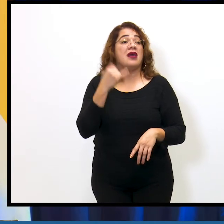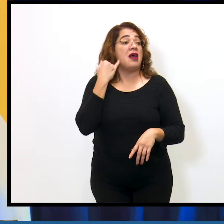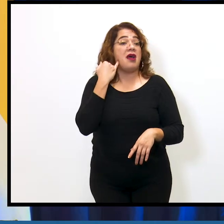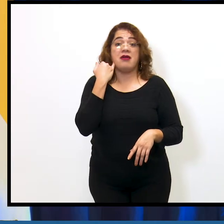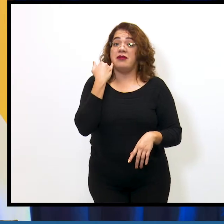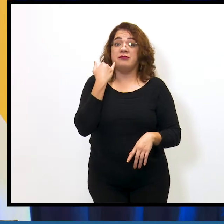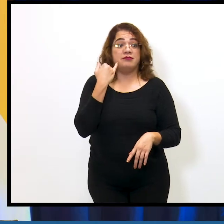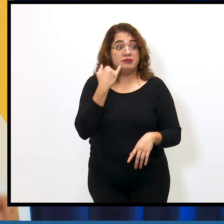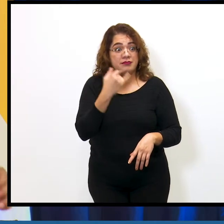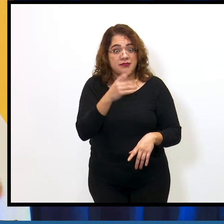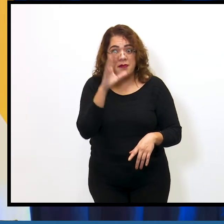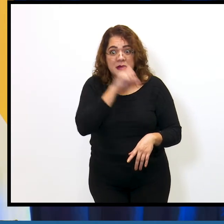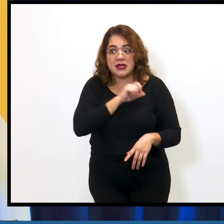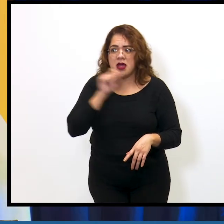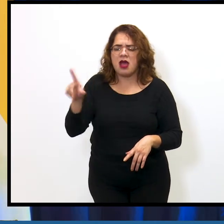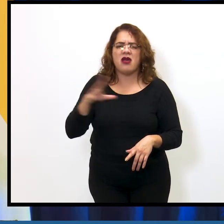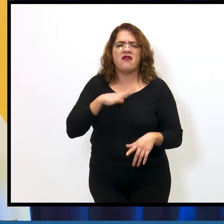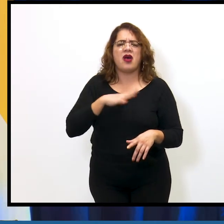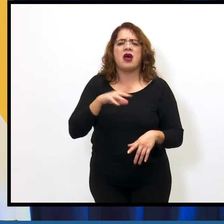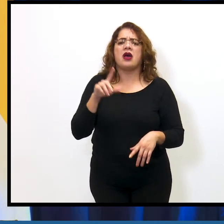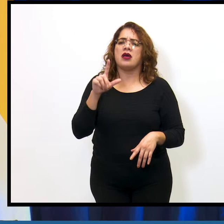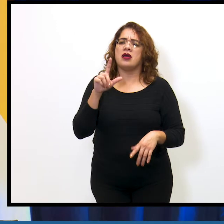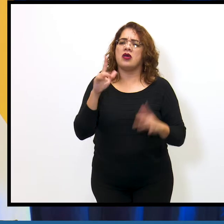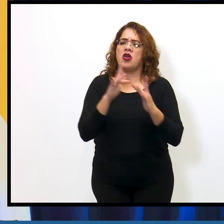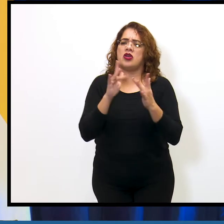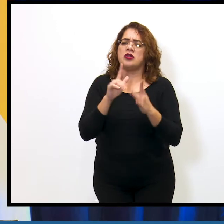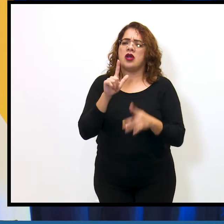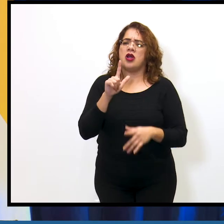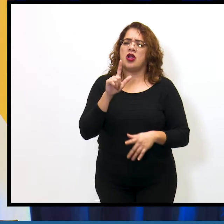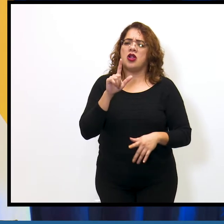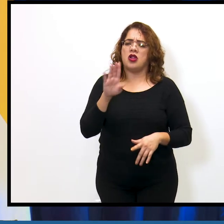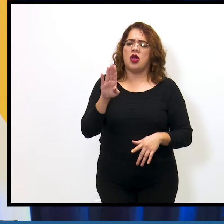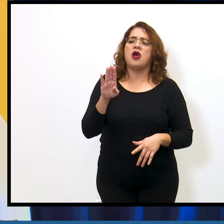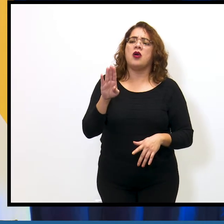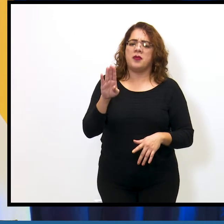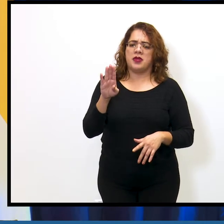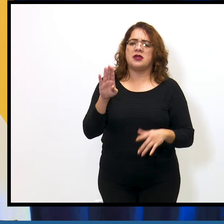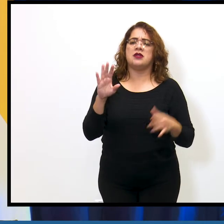information center. First question comes from Kelly at the Long Beach Post. Go ahead Kelly.